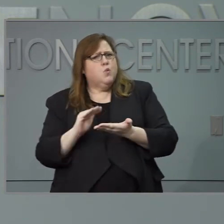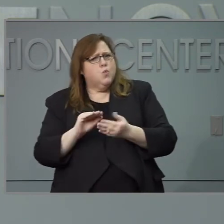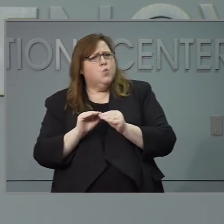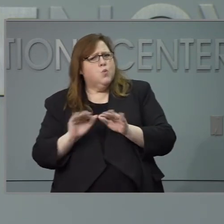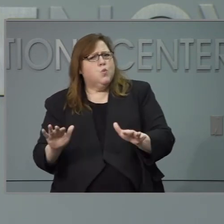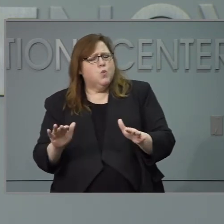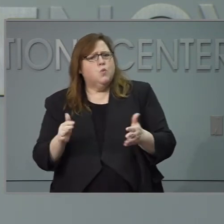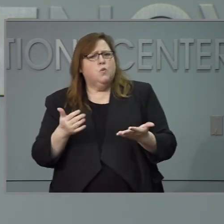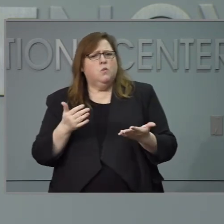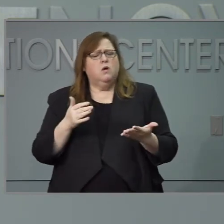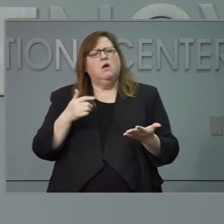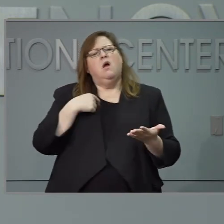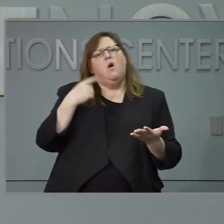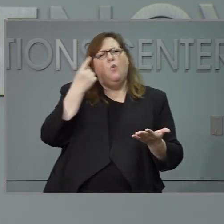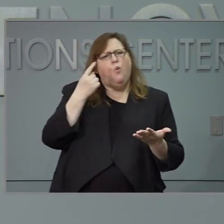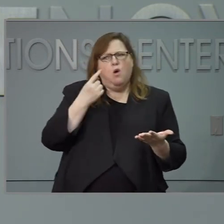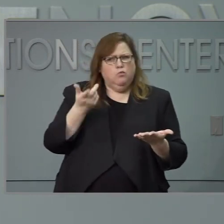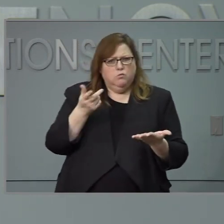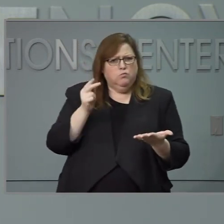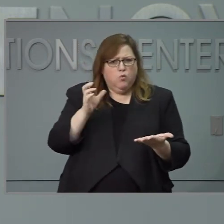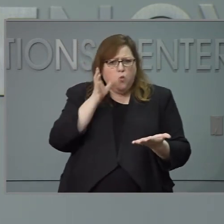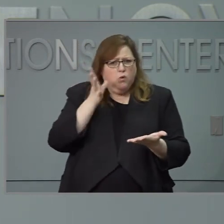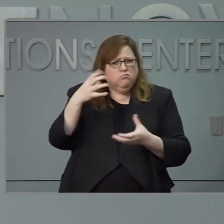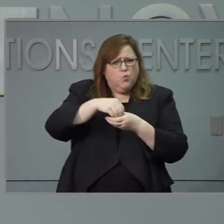LOS MALES PARA LA SELECCIÓN DE ESCUELAS?